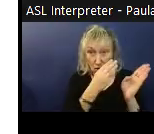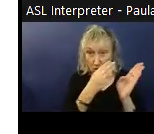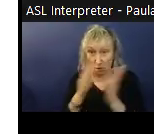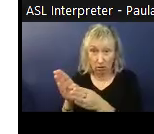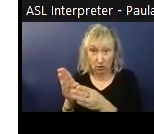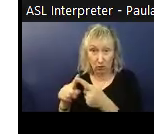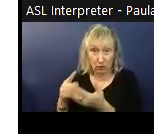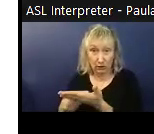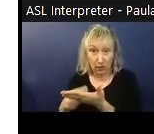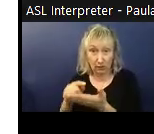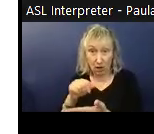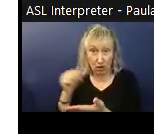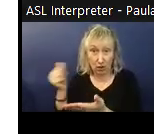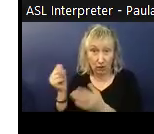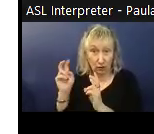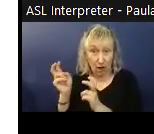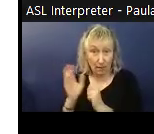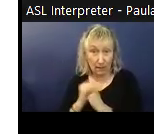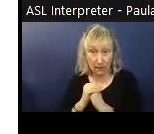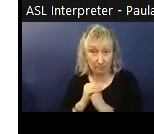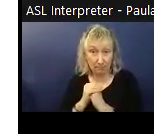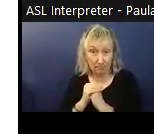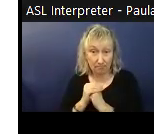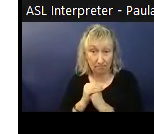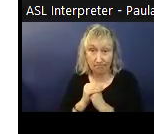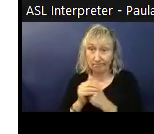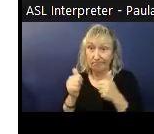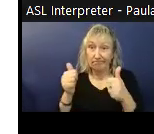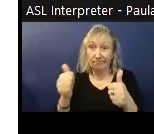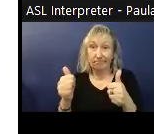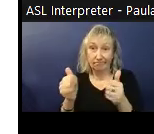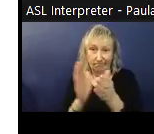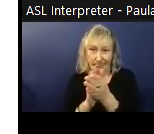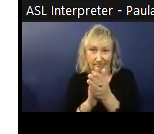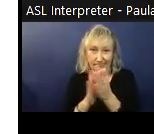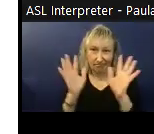OK, nice job everyone, a lot of work. OK.